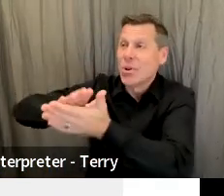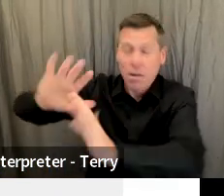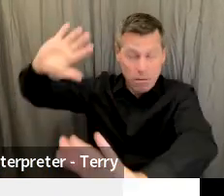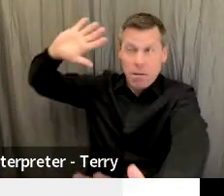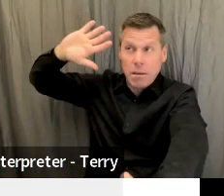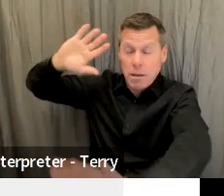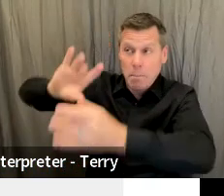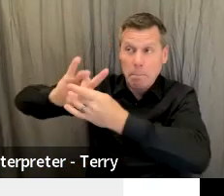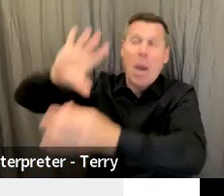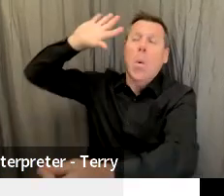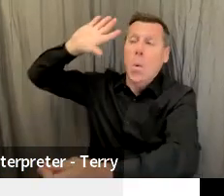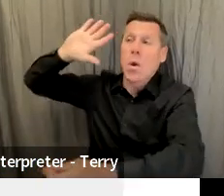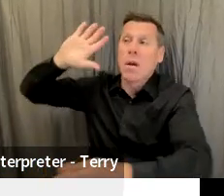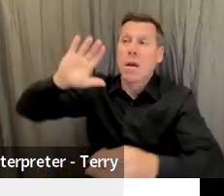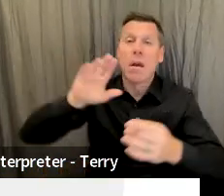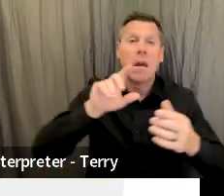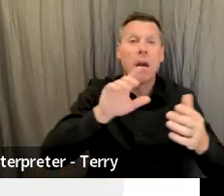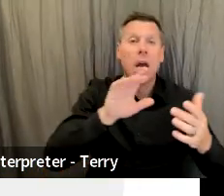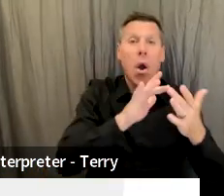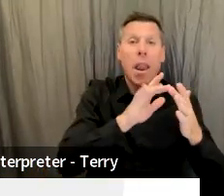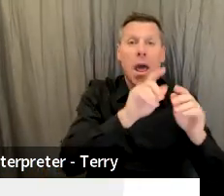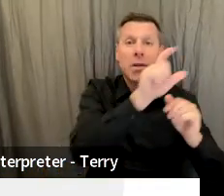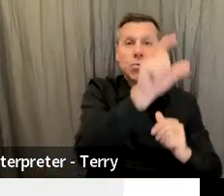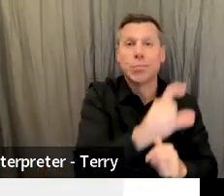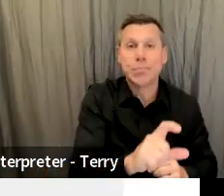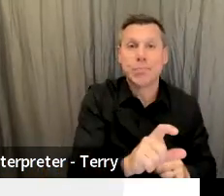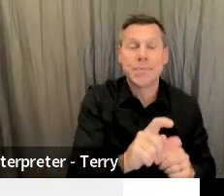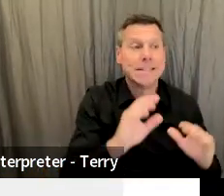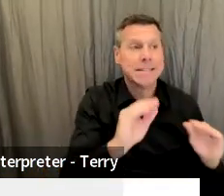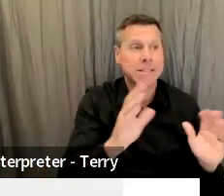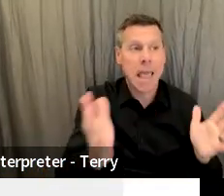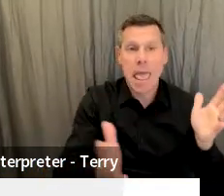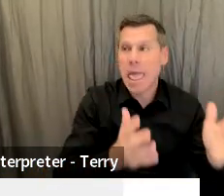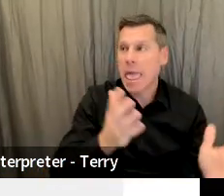there were there were gaps in students knowledge of using the online system.